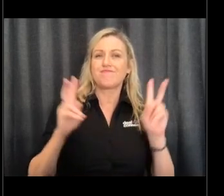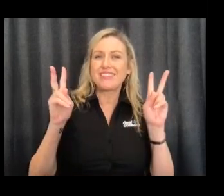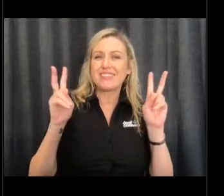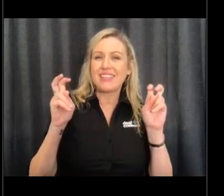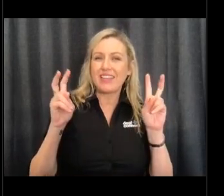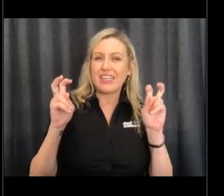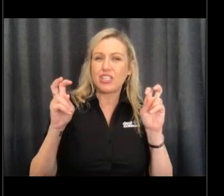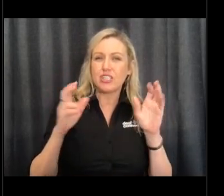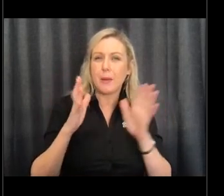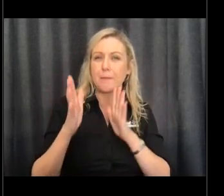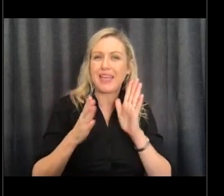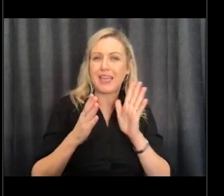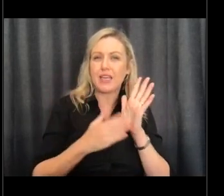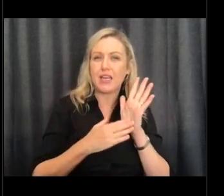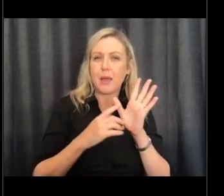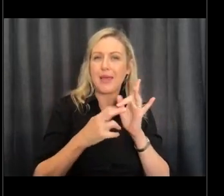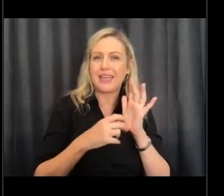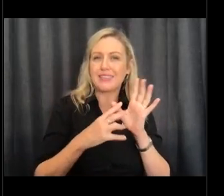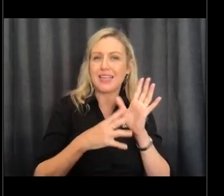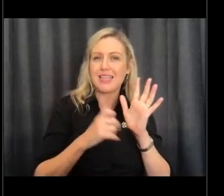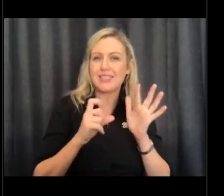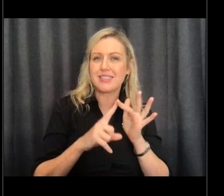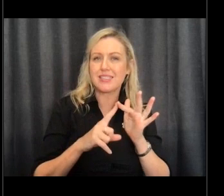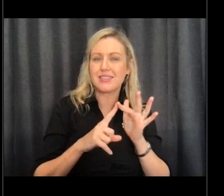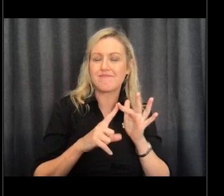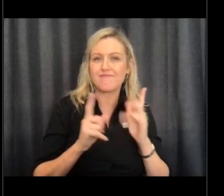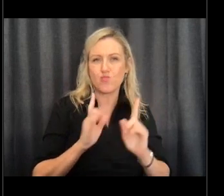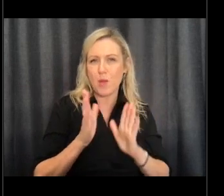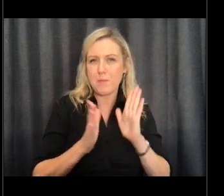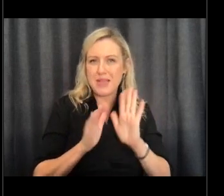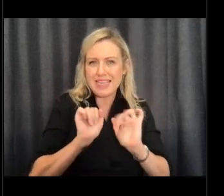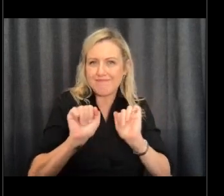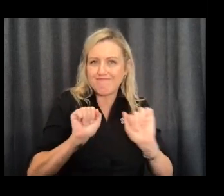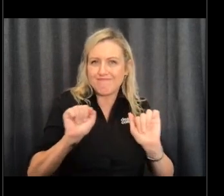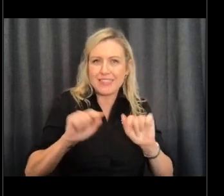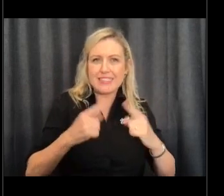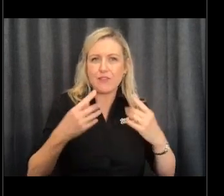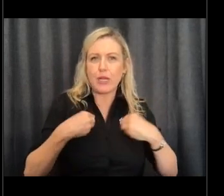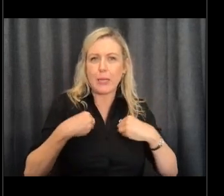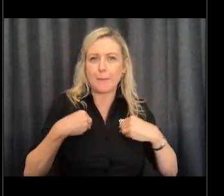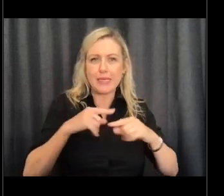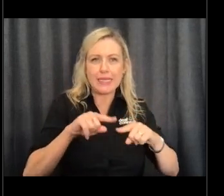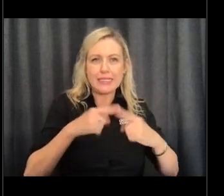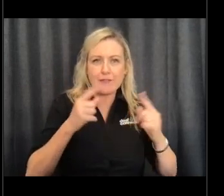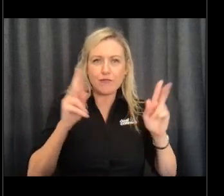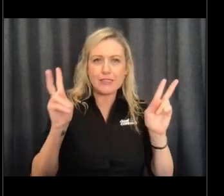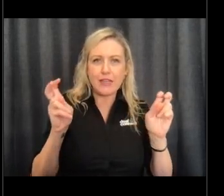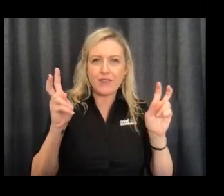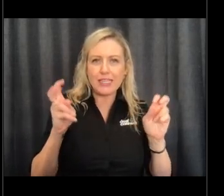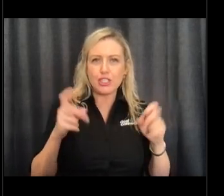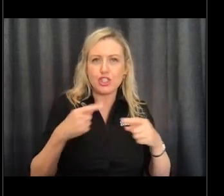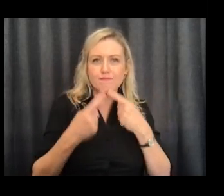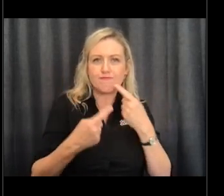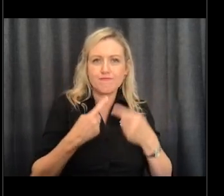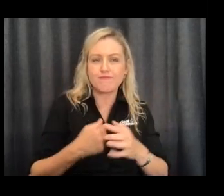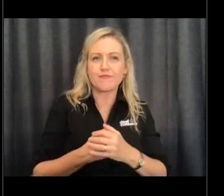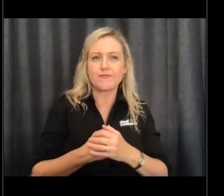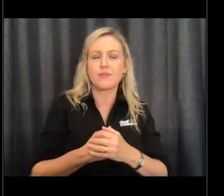different insurance policies because, like - and it would also depend on how far the